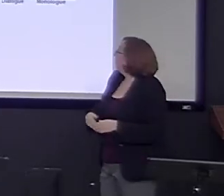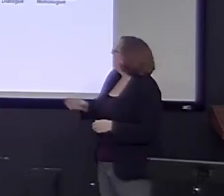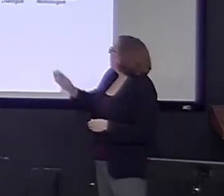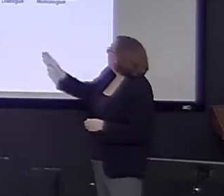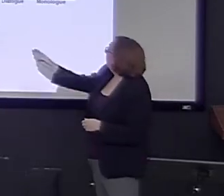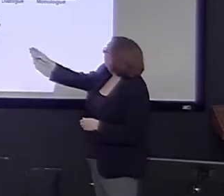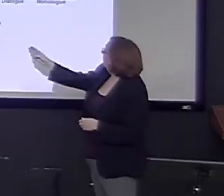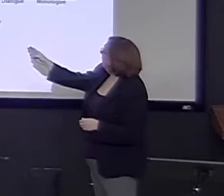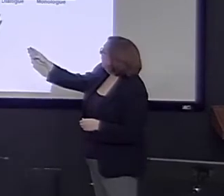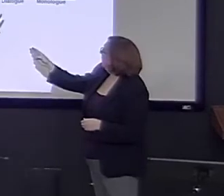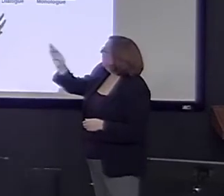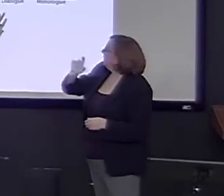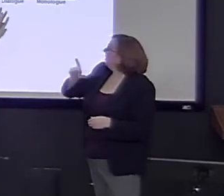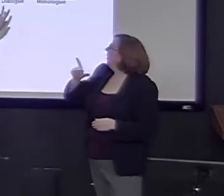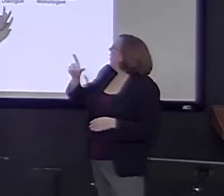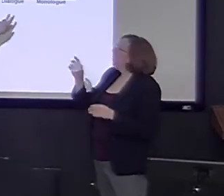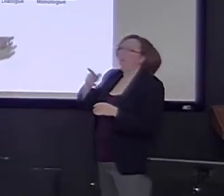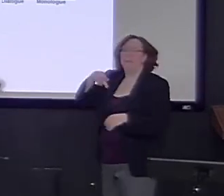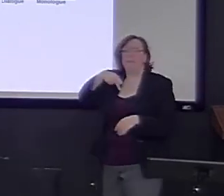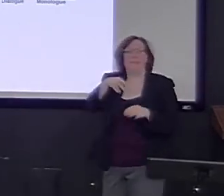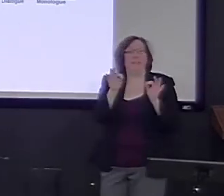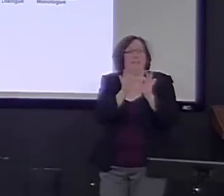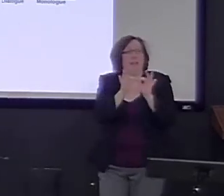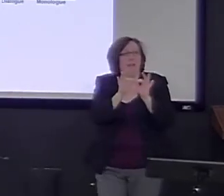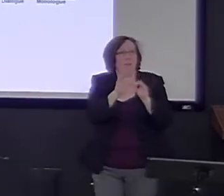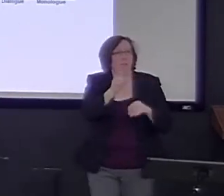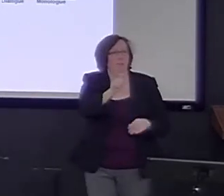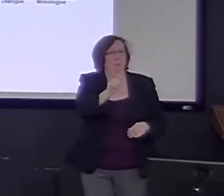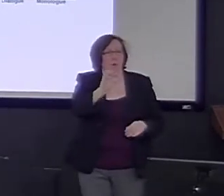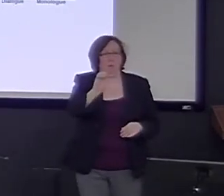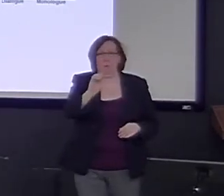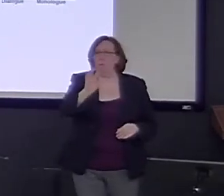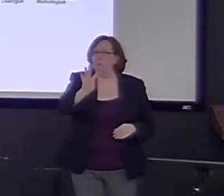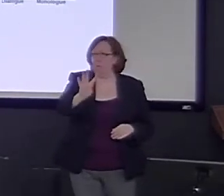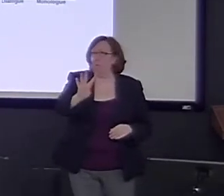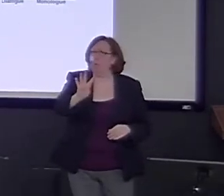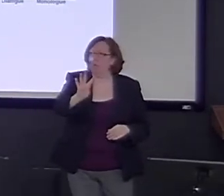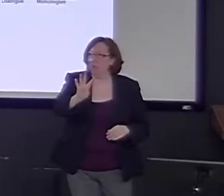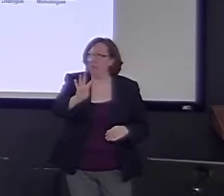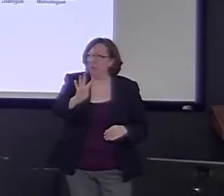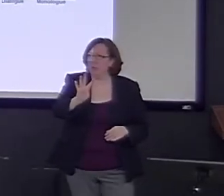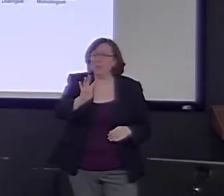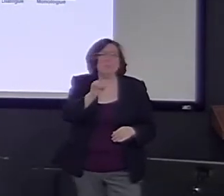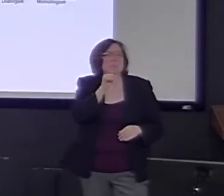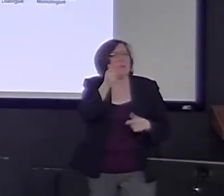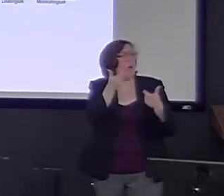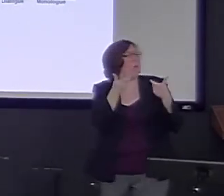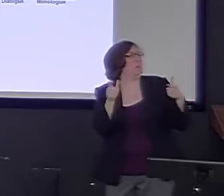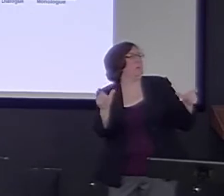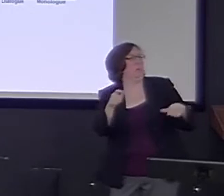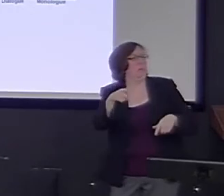these are differences, p-value of 0.04. It's not huge but it's significant,